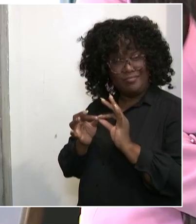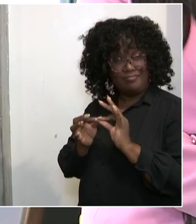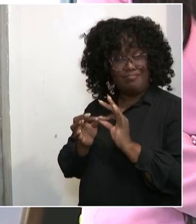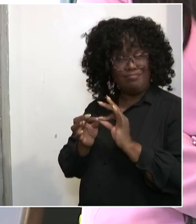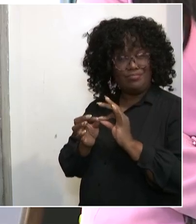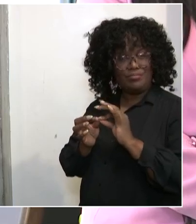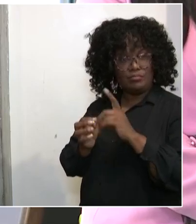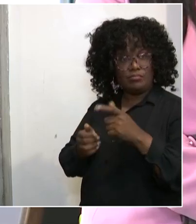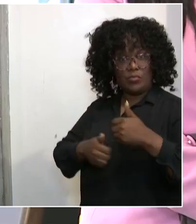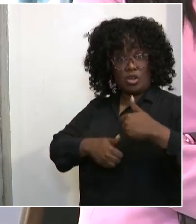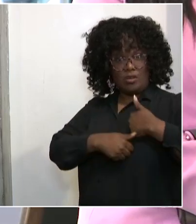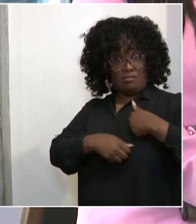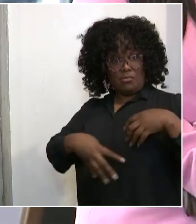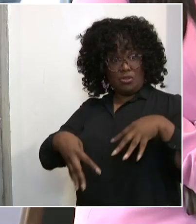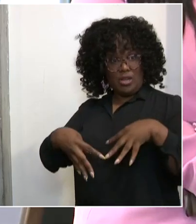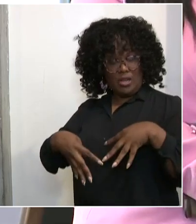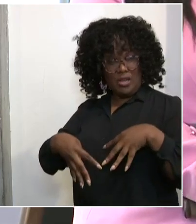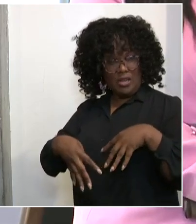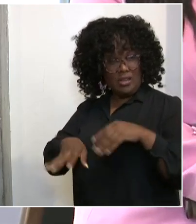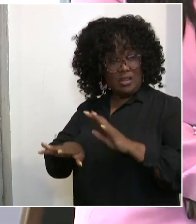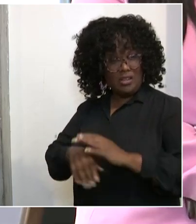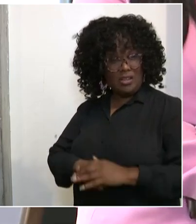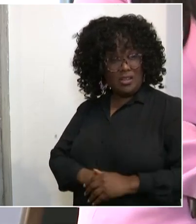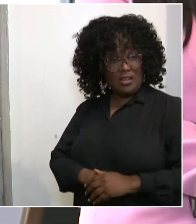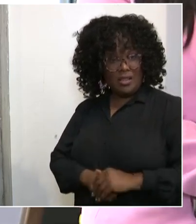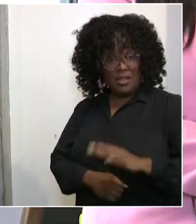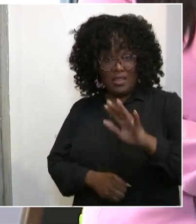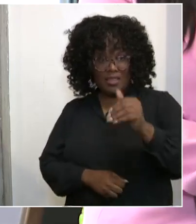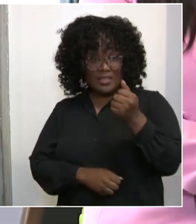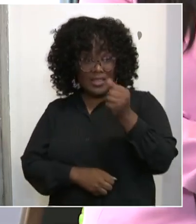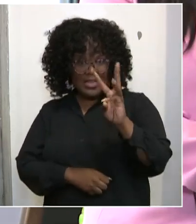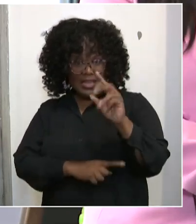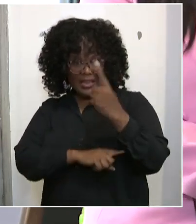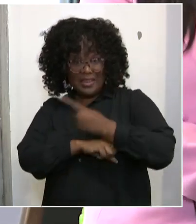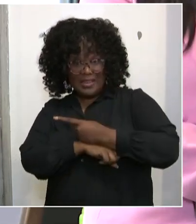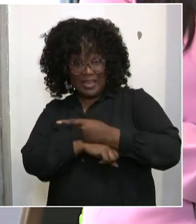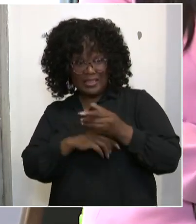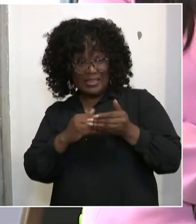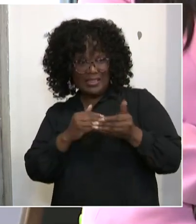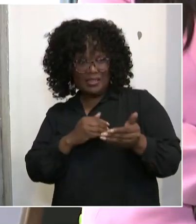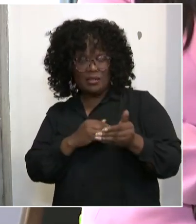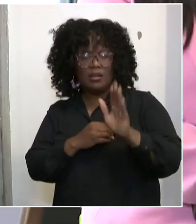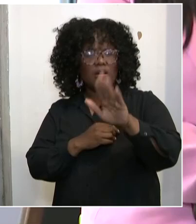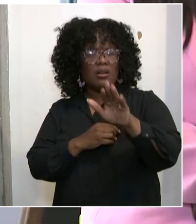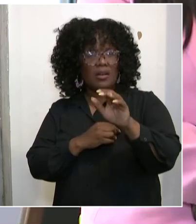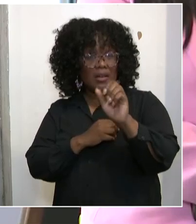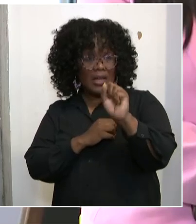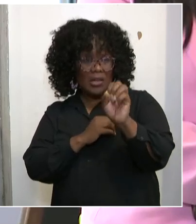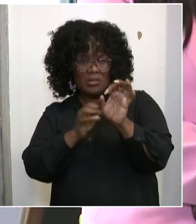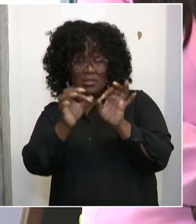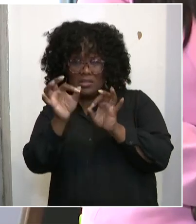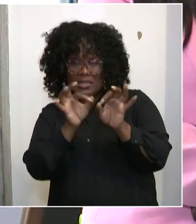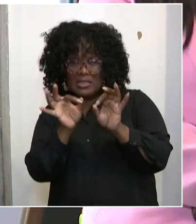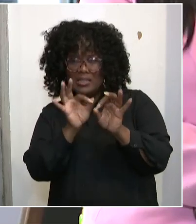Can you describe how heavy a lift this is and how it's been different necessarily than planning for Pride? You had years for that.